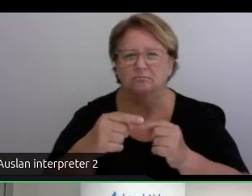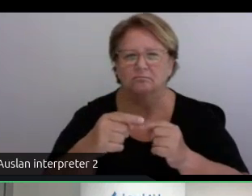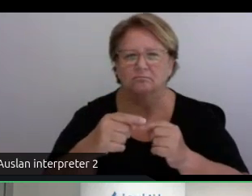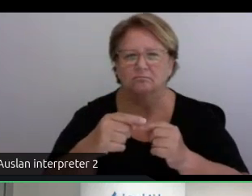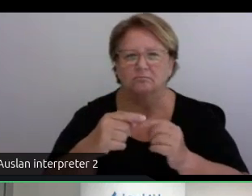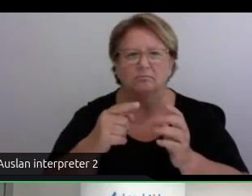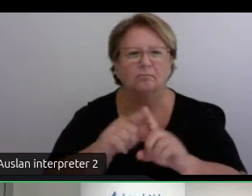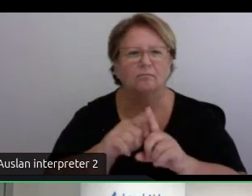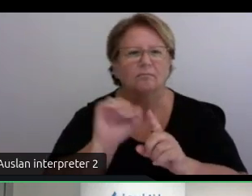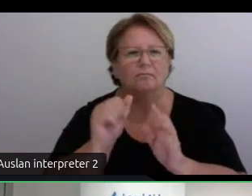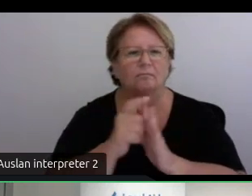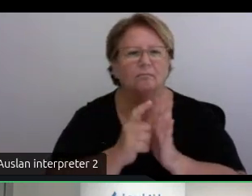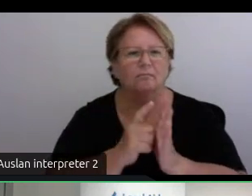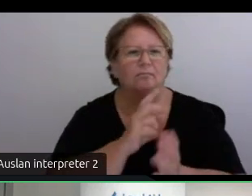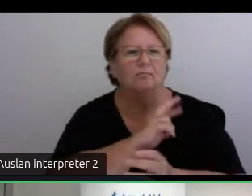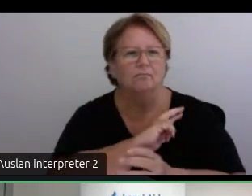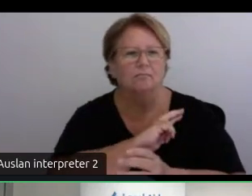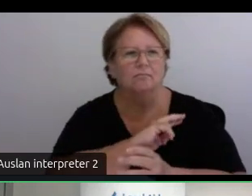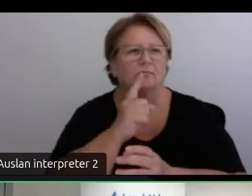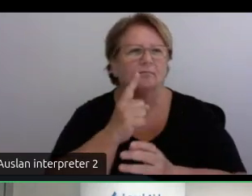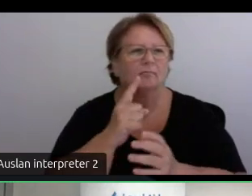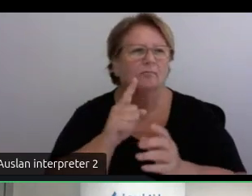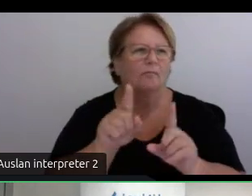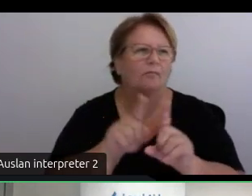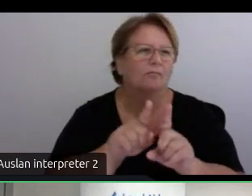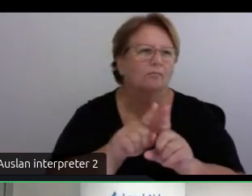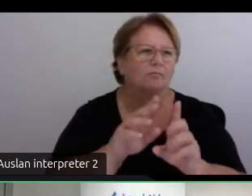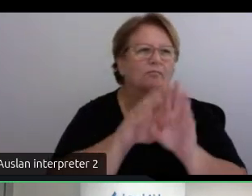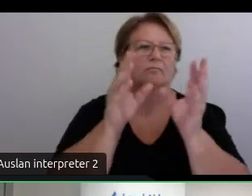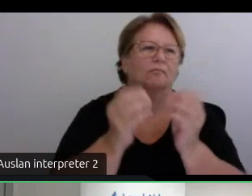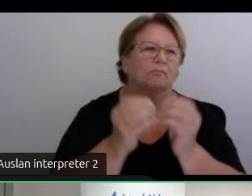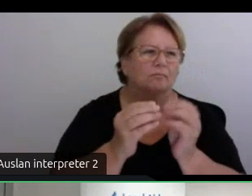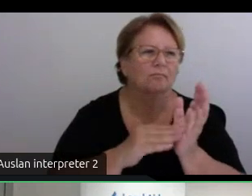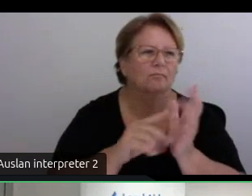you know, we're lawyers, it's about your legal responsibilities, but it's about all of our moral